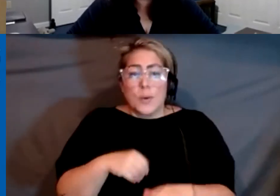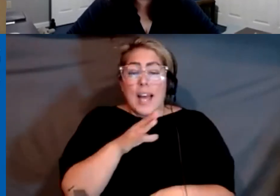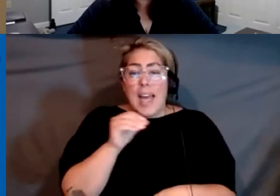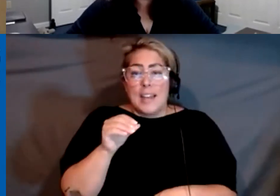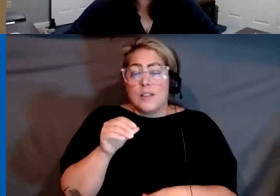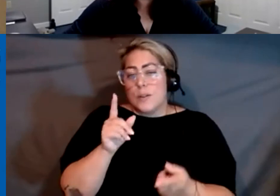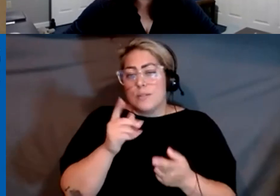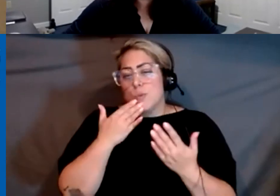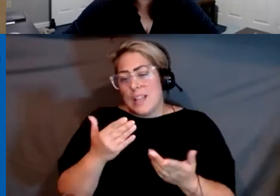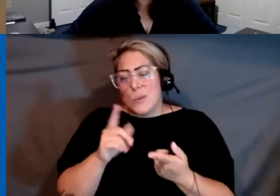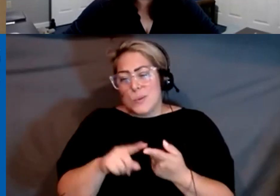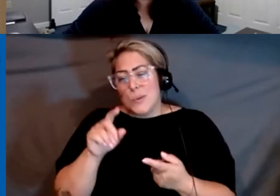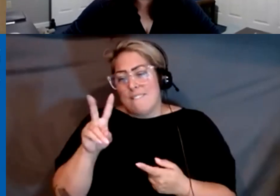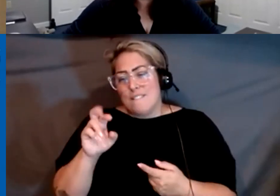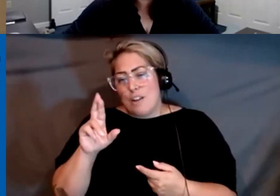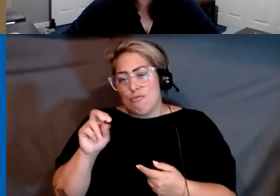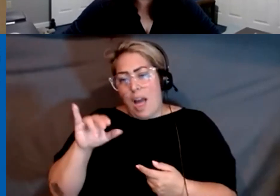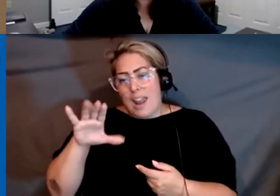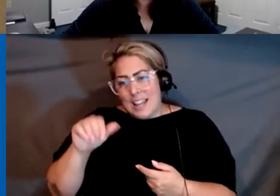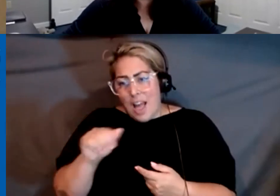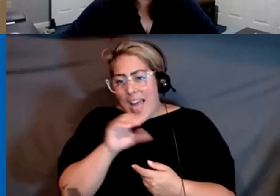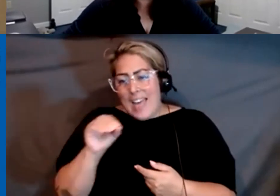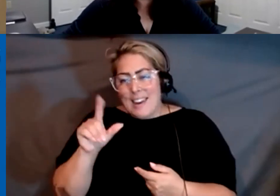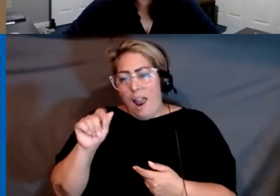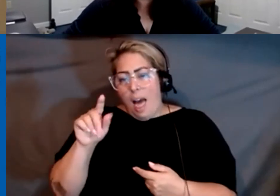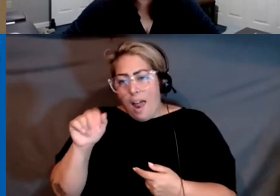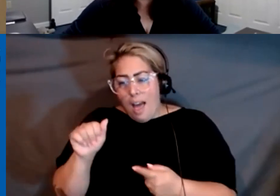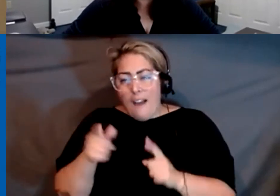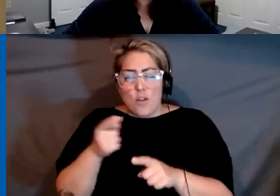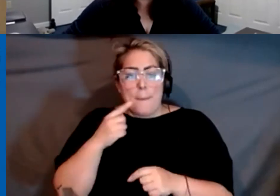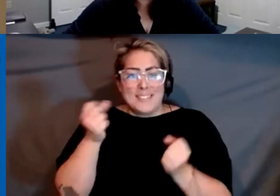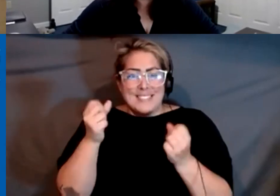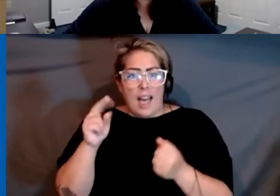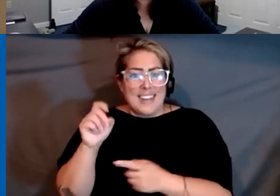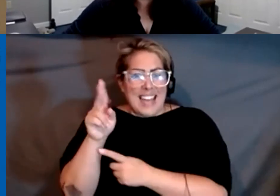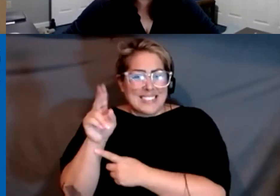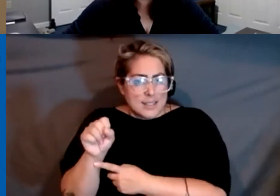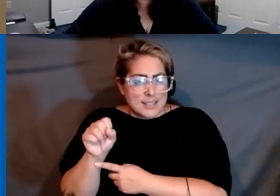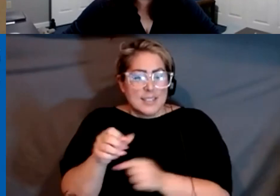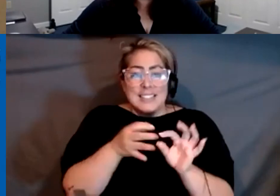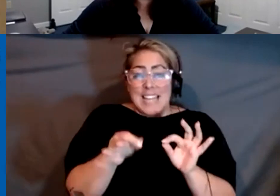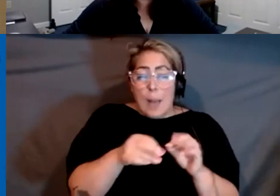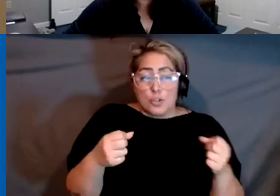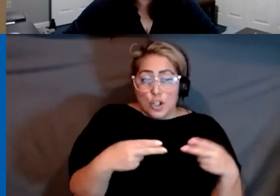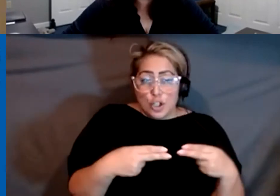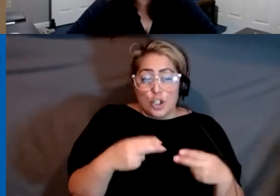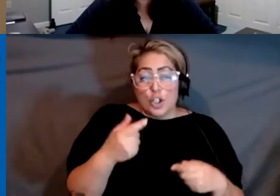. And our captioner Jean from the Viscardi Center for their invaluable support. I just have a few